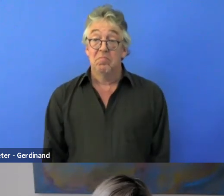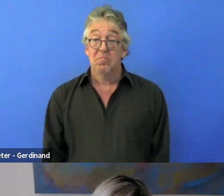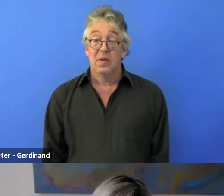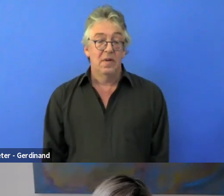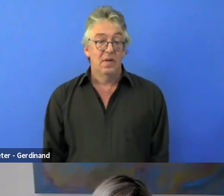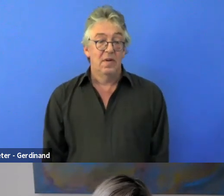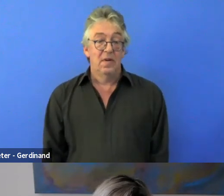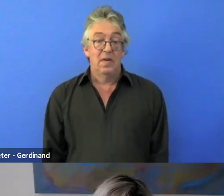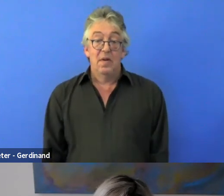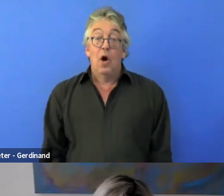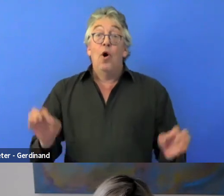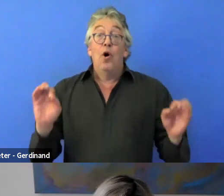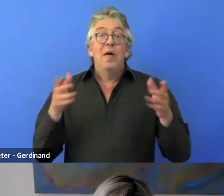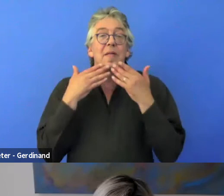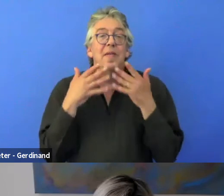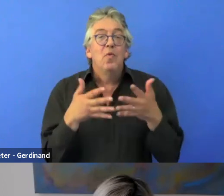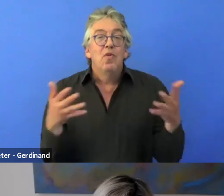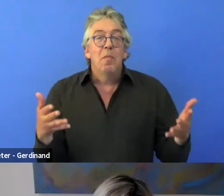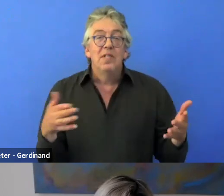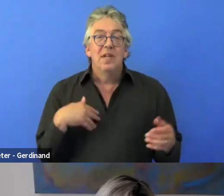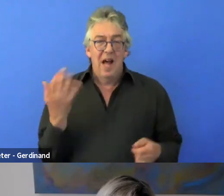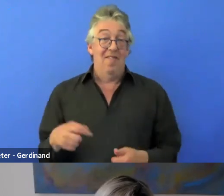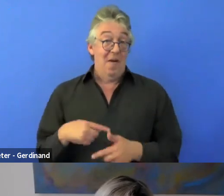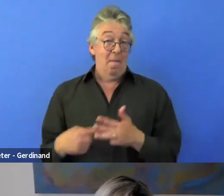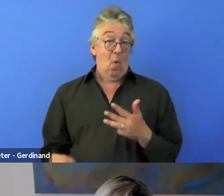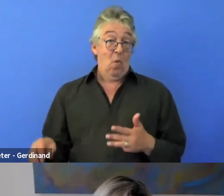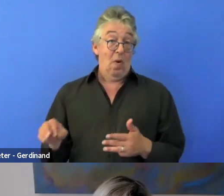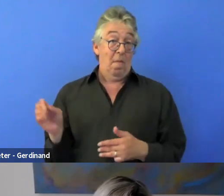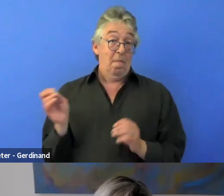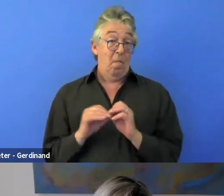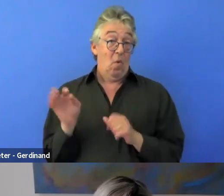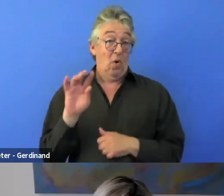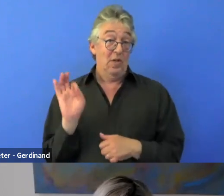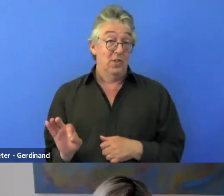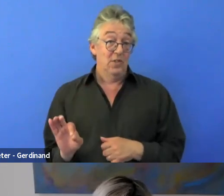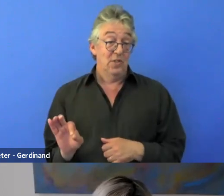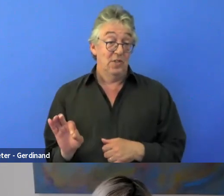Thank you so much. We have a few more questions but we ran out of time.